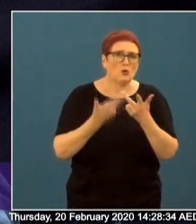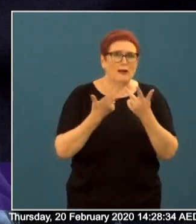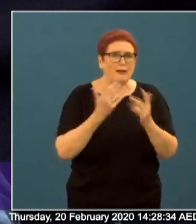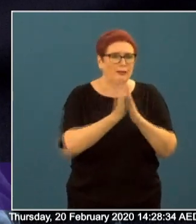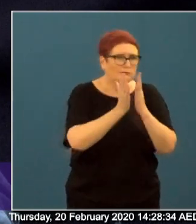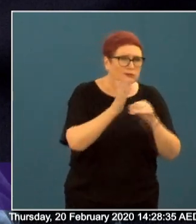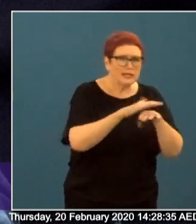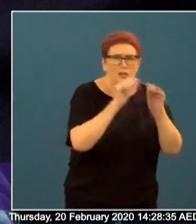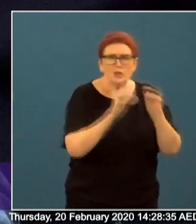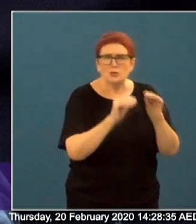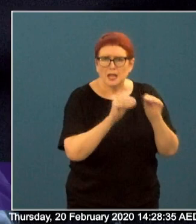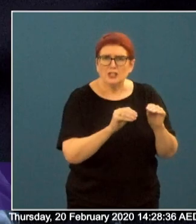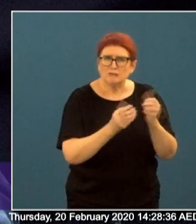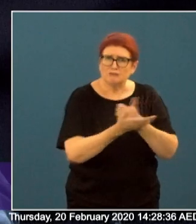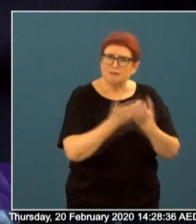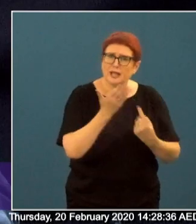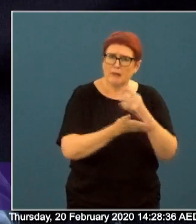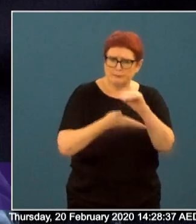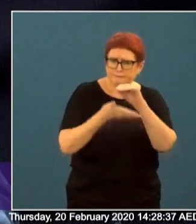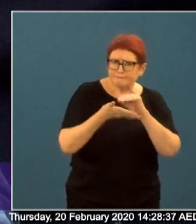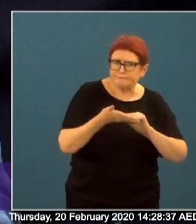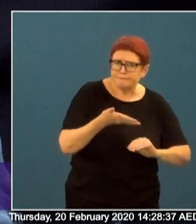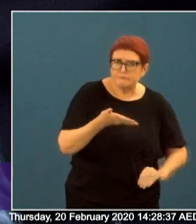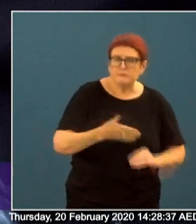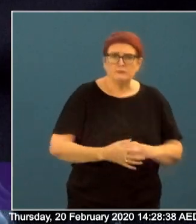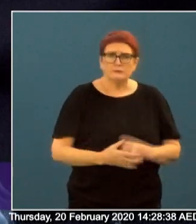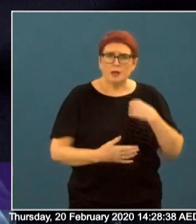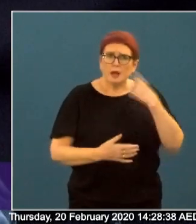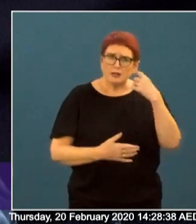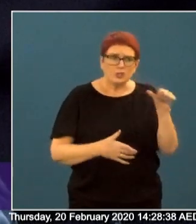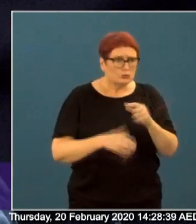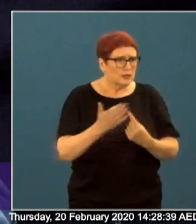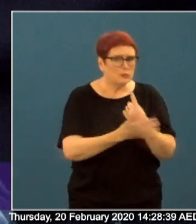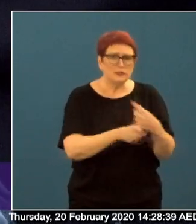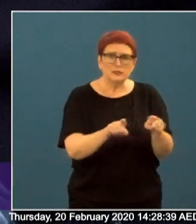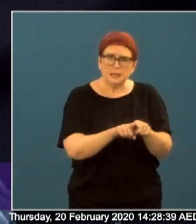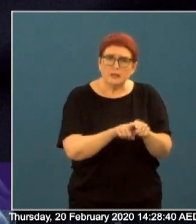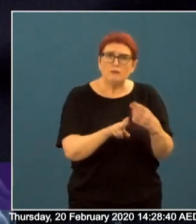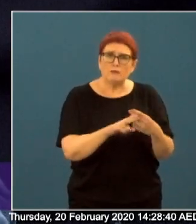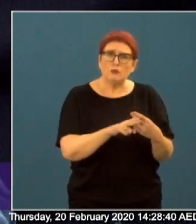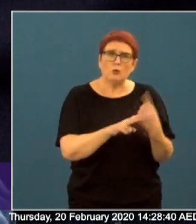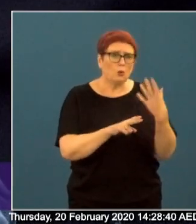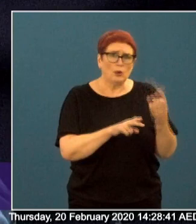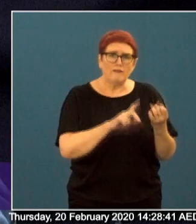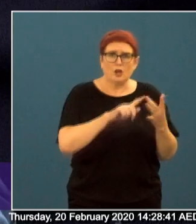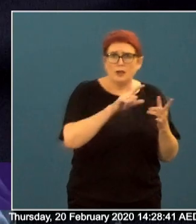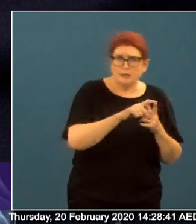And so I would see that it's a reasonable step that such a population health initiative should be undertaken for the groups we've discussed today.